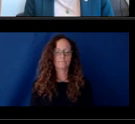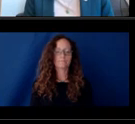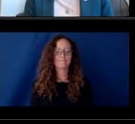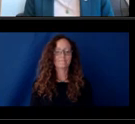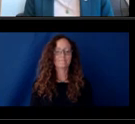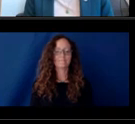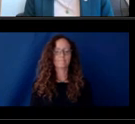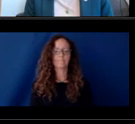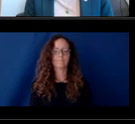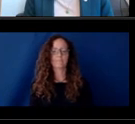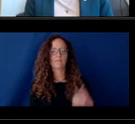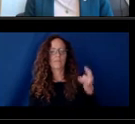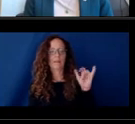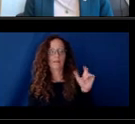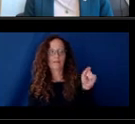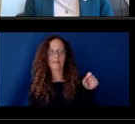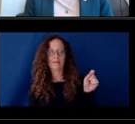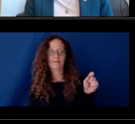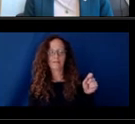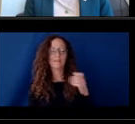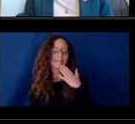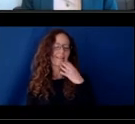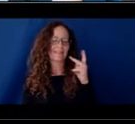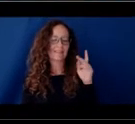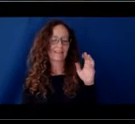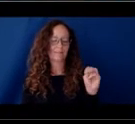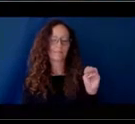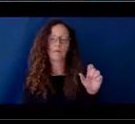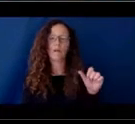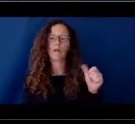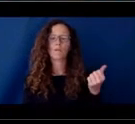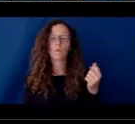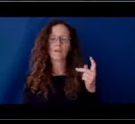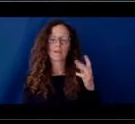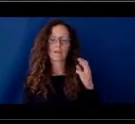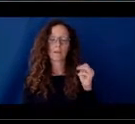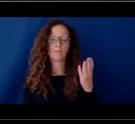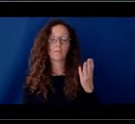Yeah that was. Thank you Kim. Another one I think Kim this is probably a good one for you,